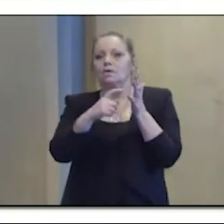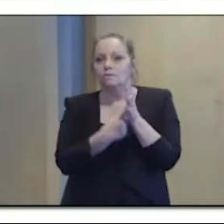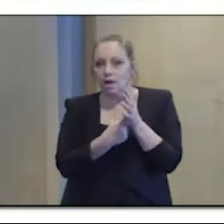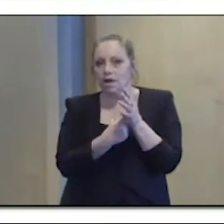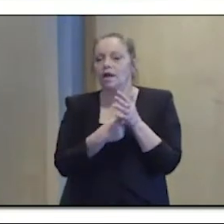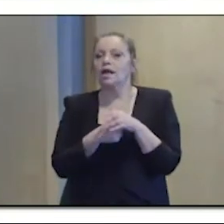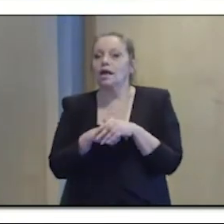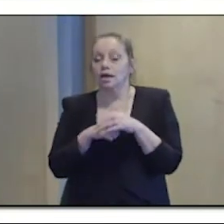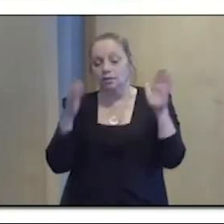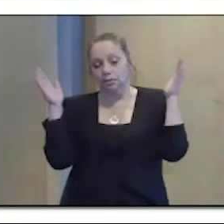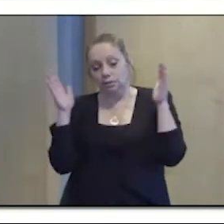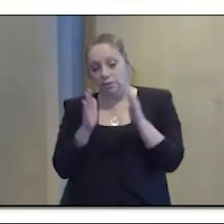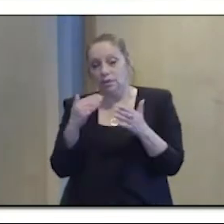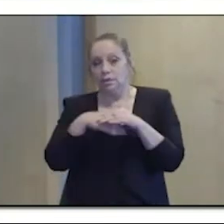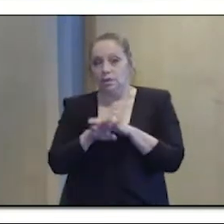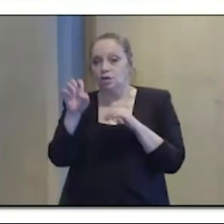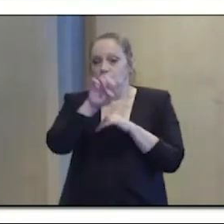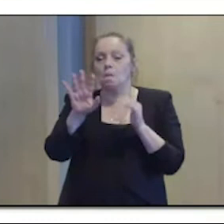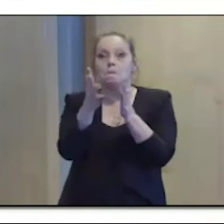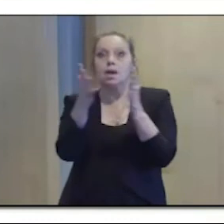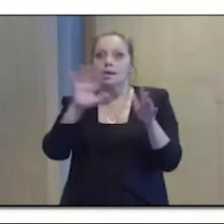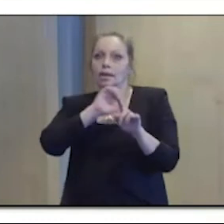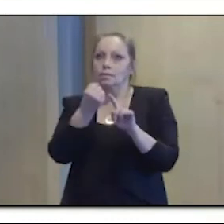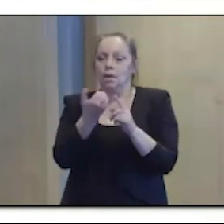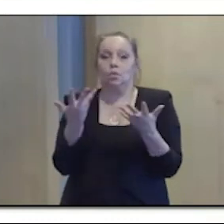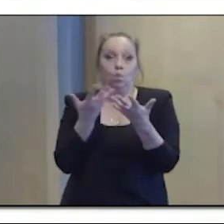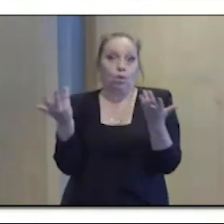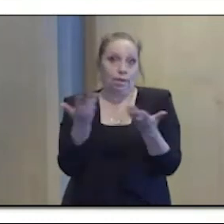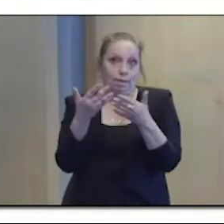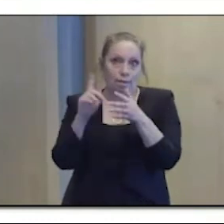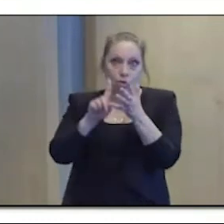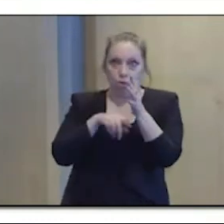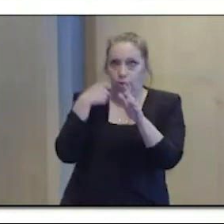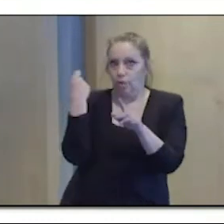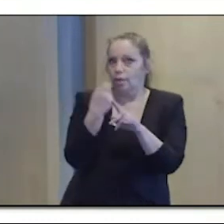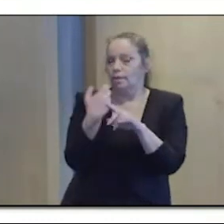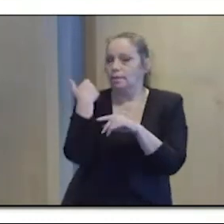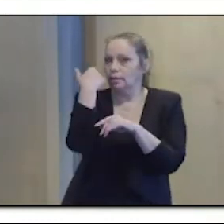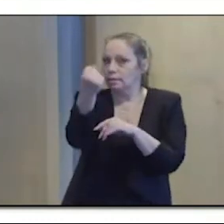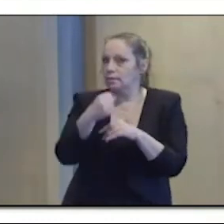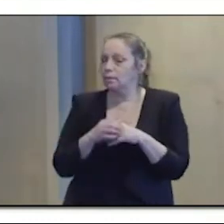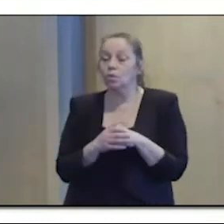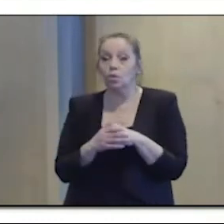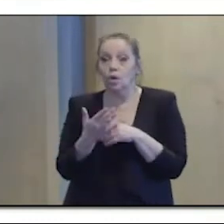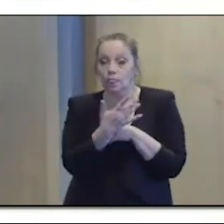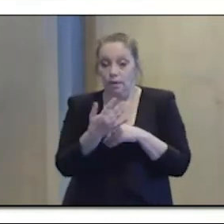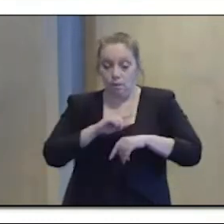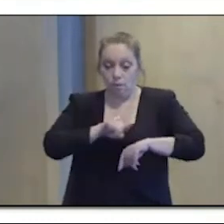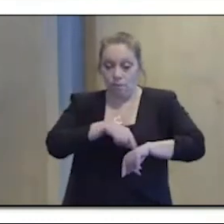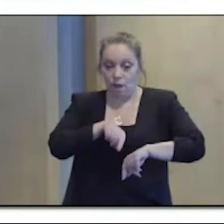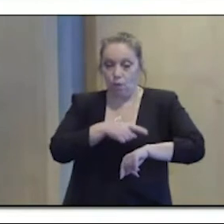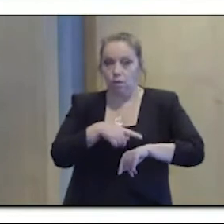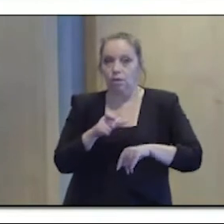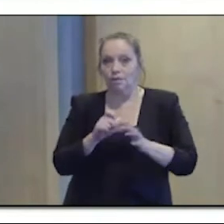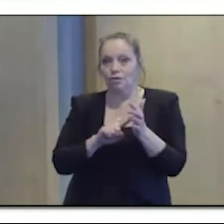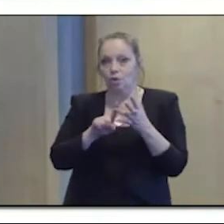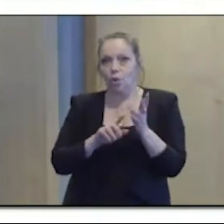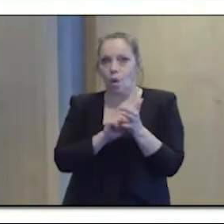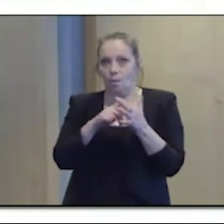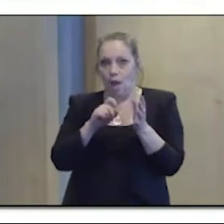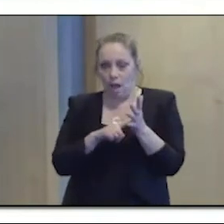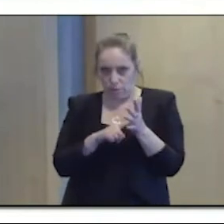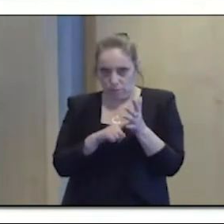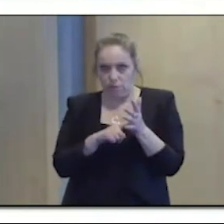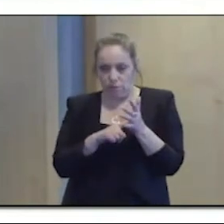this had a huge impact in the UK where the number of hours that a coal plant could run had a hard